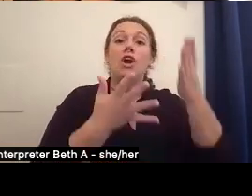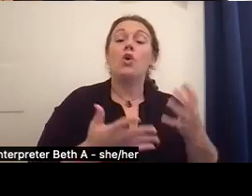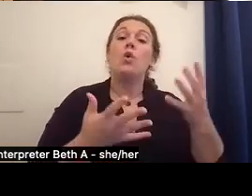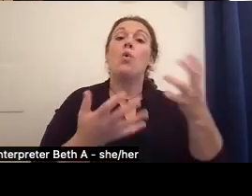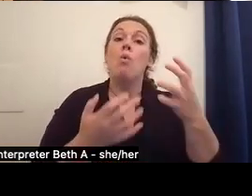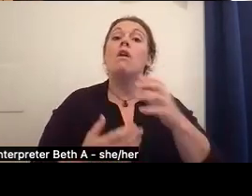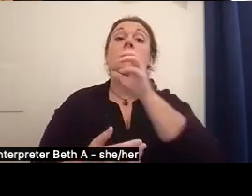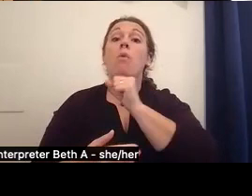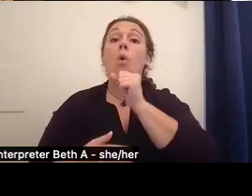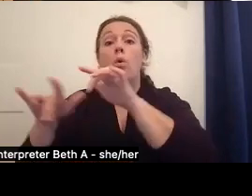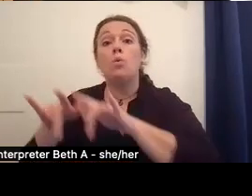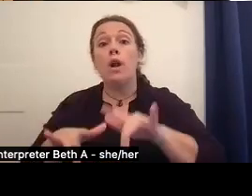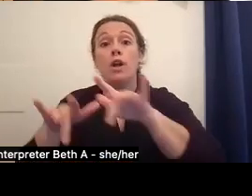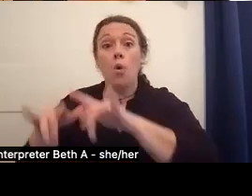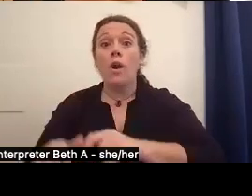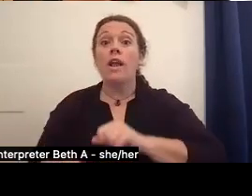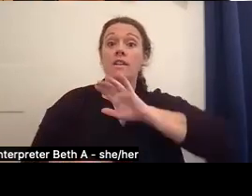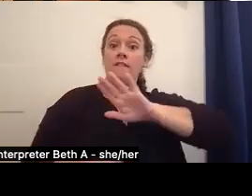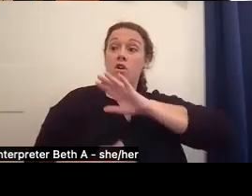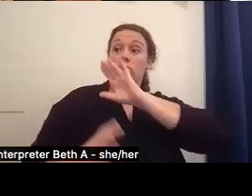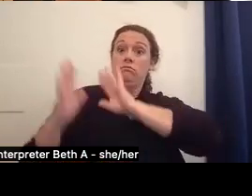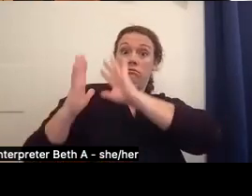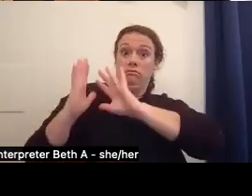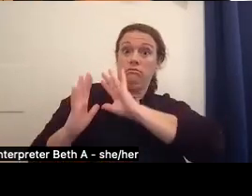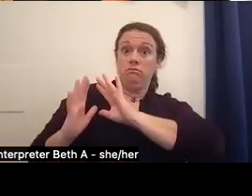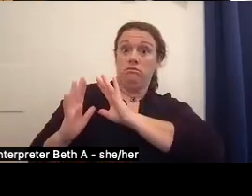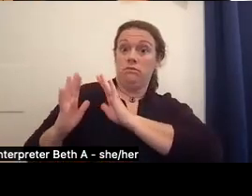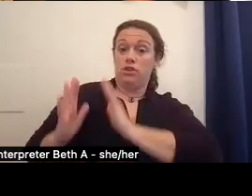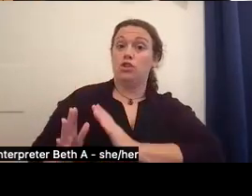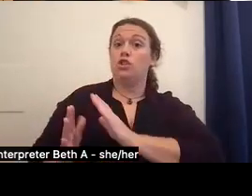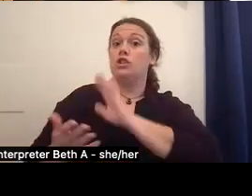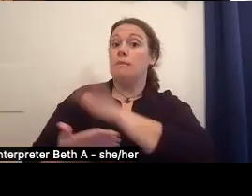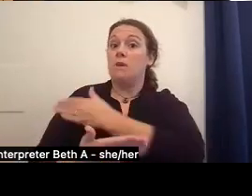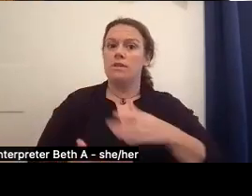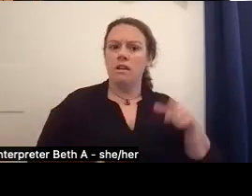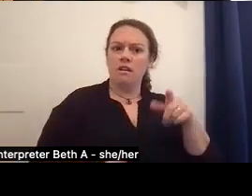to incorporate them into some of her music and he hears this and initially denies it,